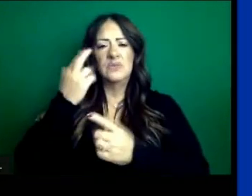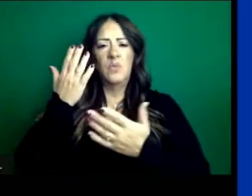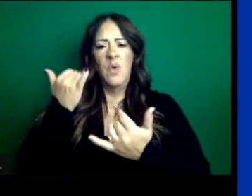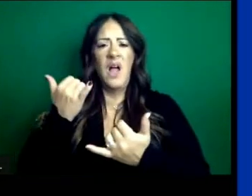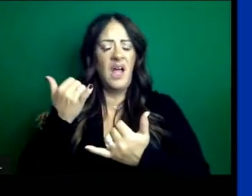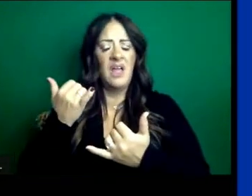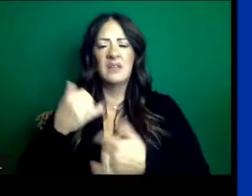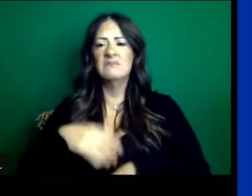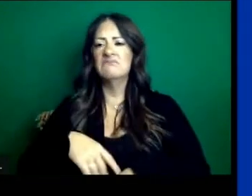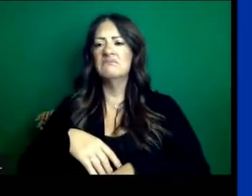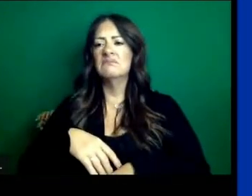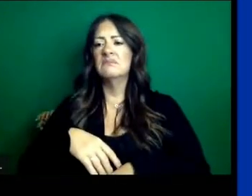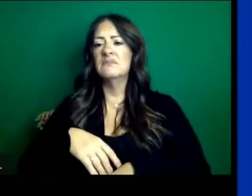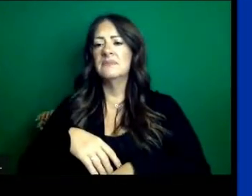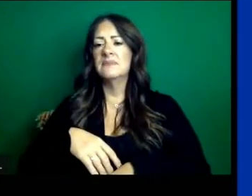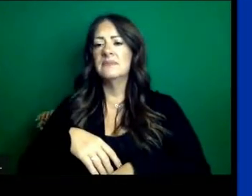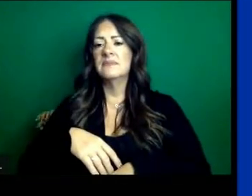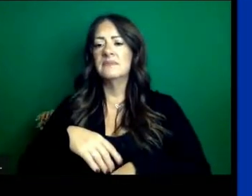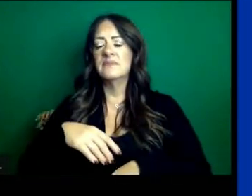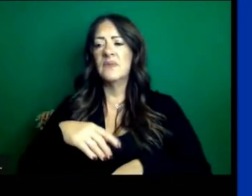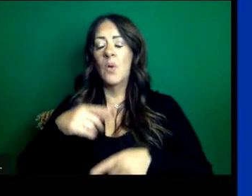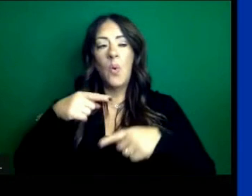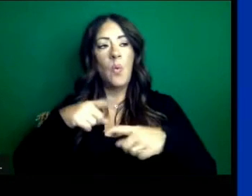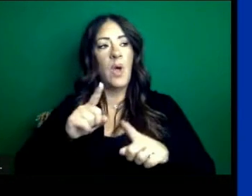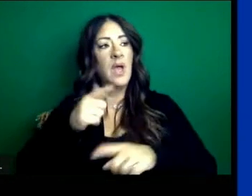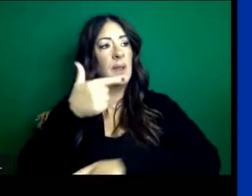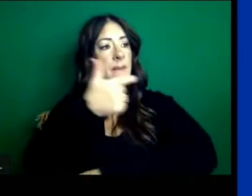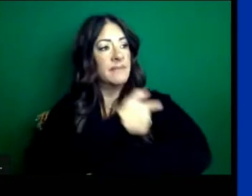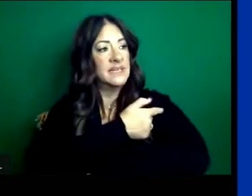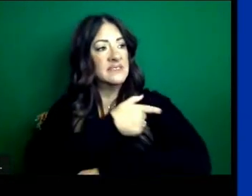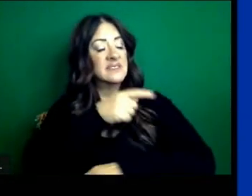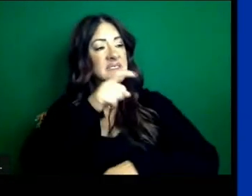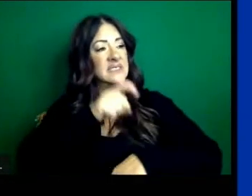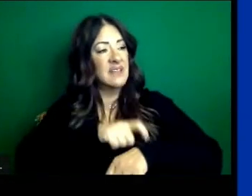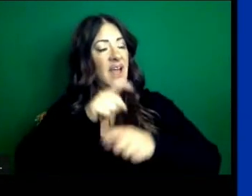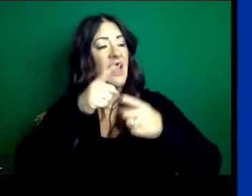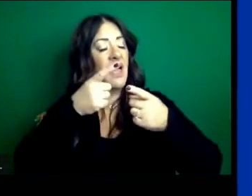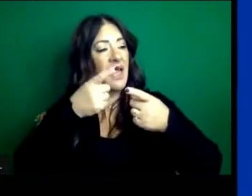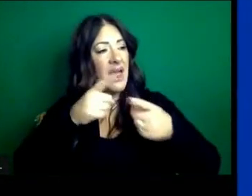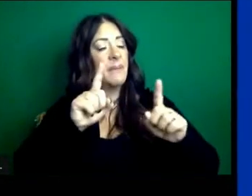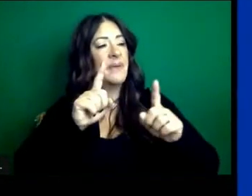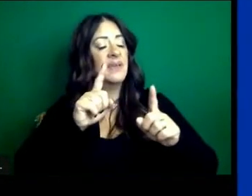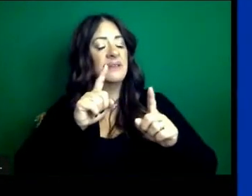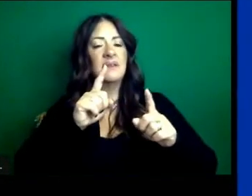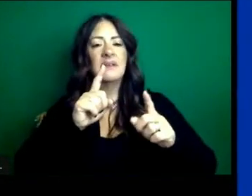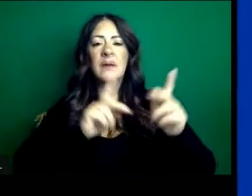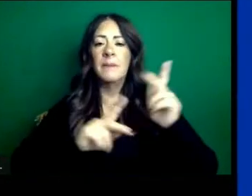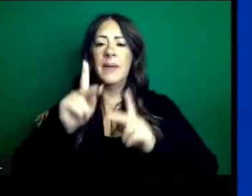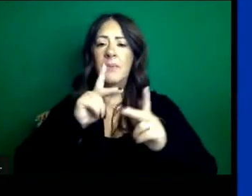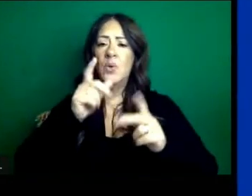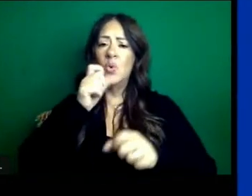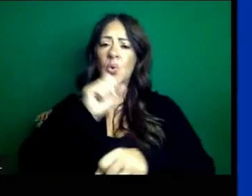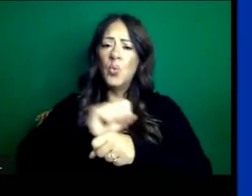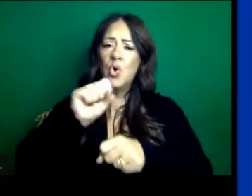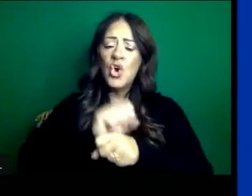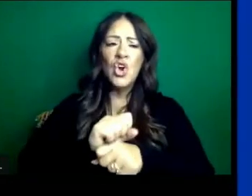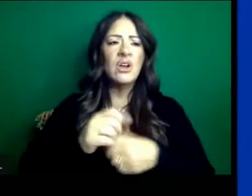WHERE ACCESS IS NOT AS ROBUST AS IS IT IS IN OTHER PARTS OF OUR STATE. WHERE THE TIME WHEN VACCINES